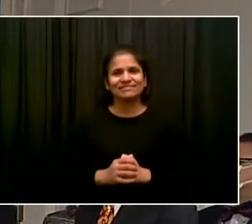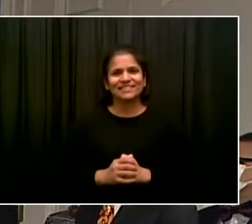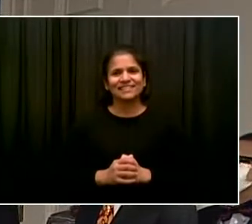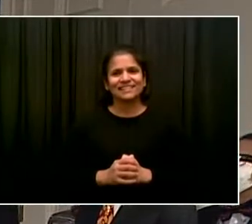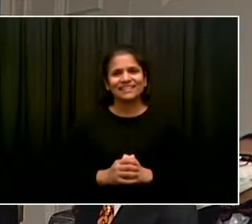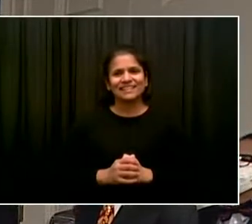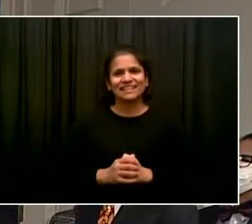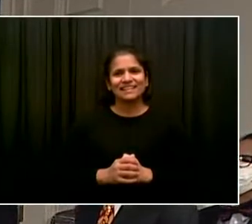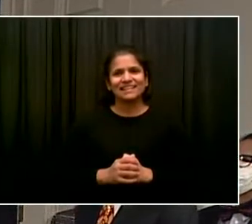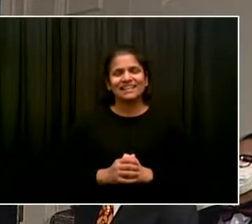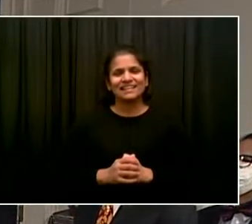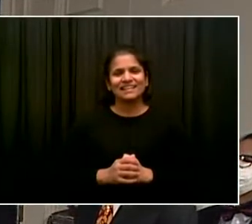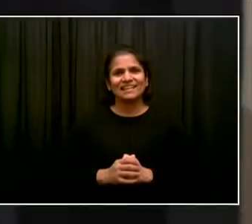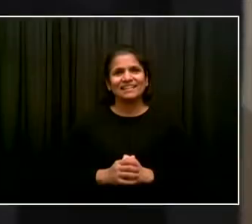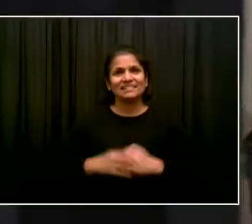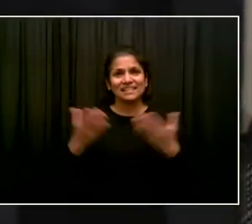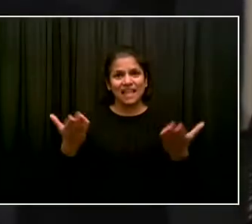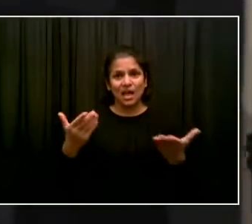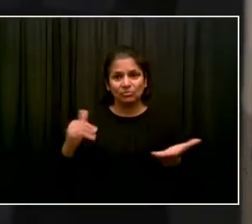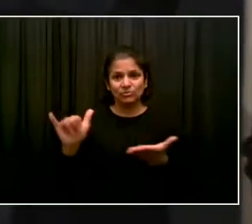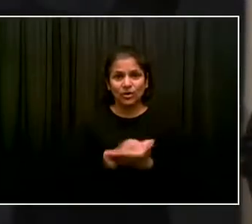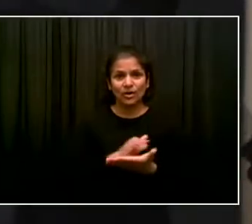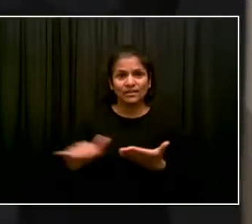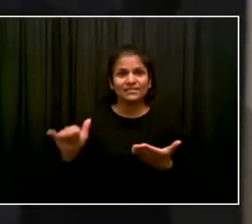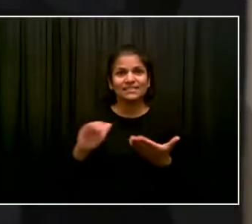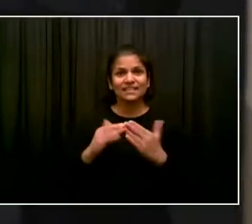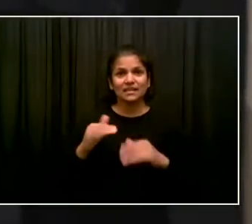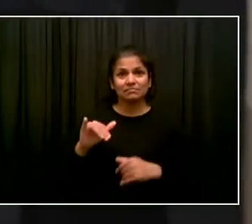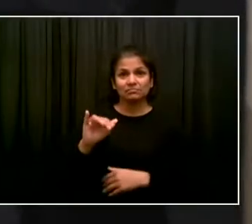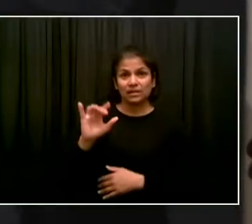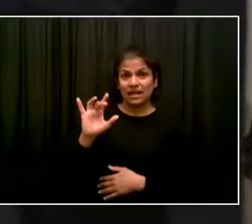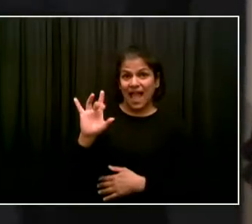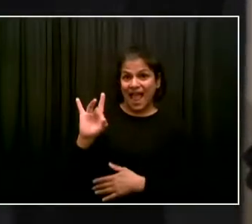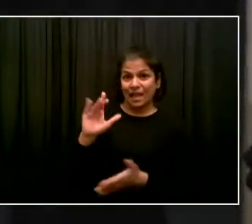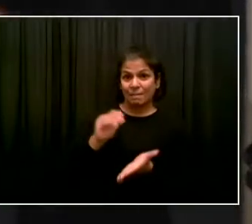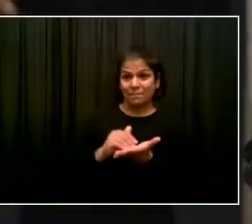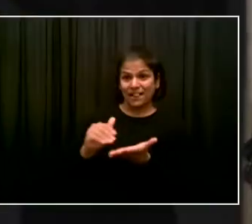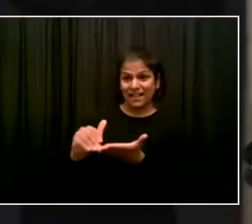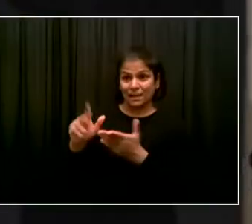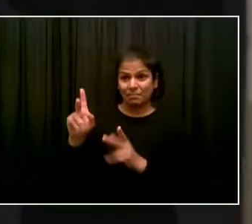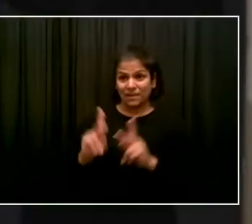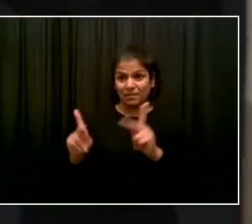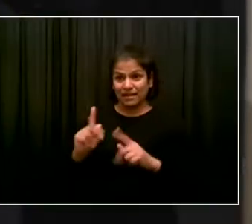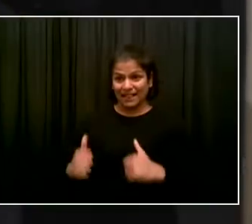FOR